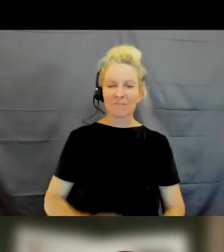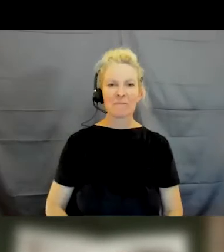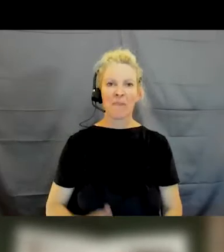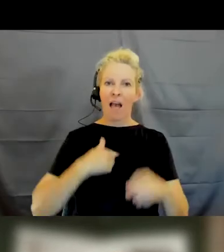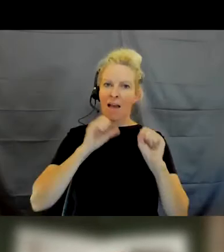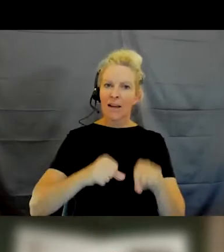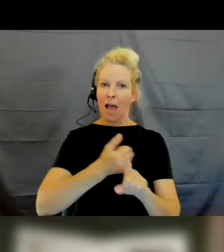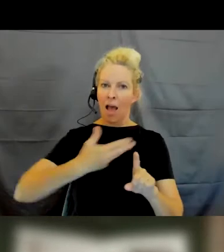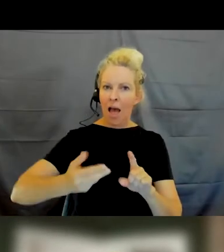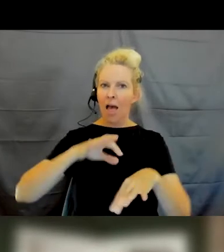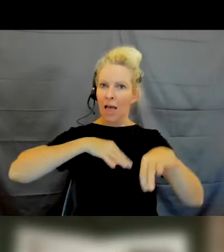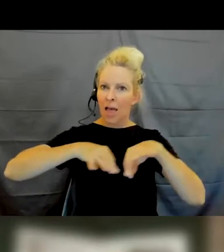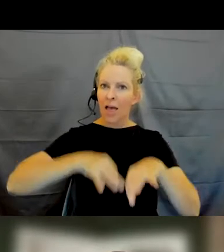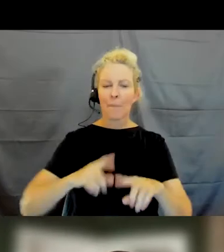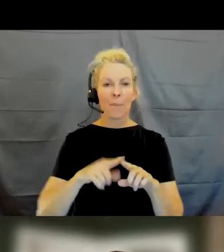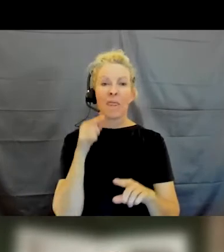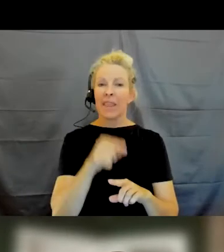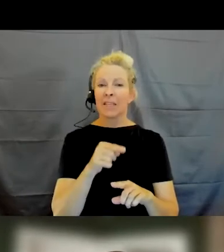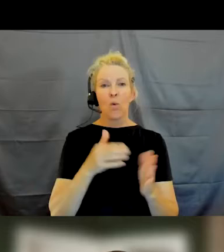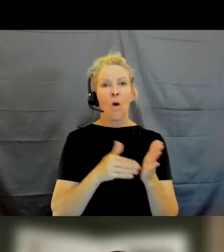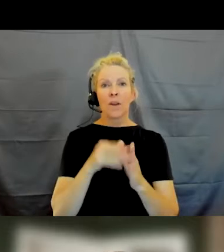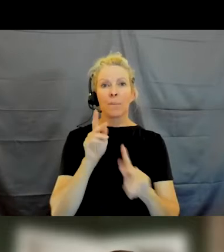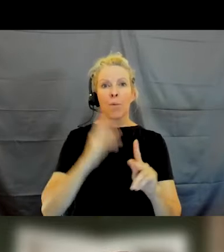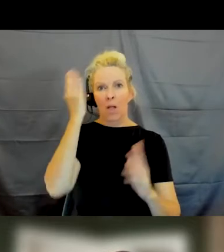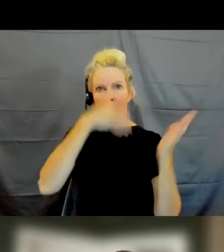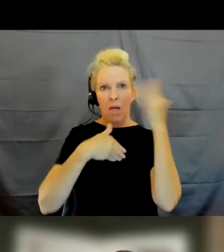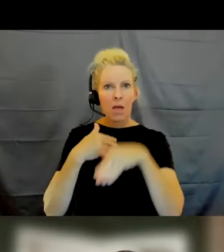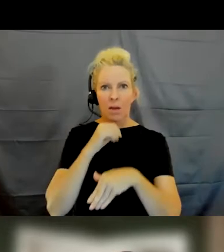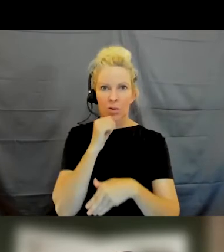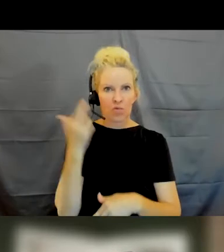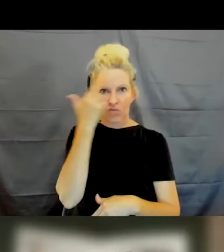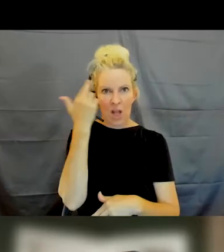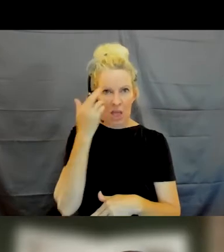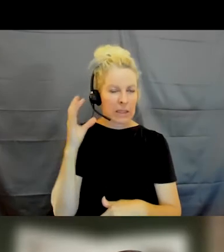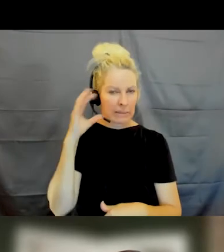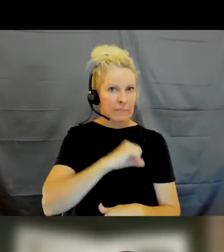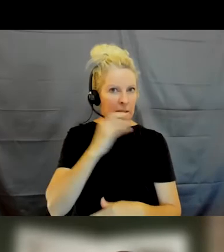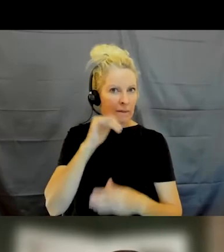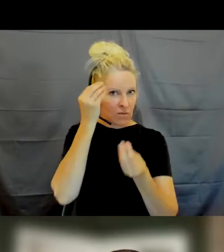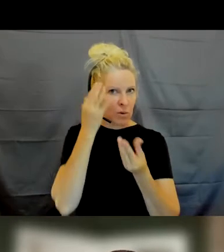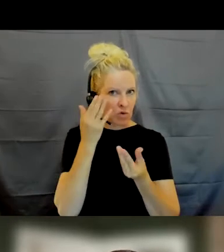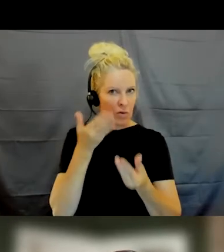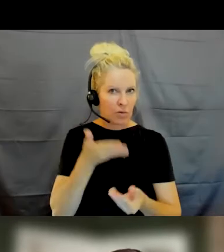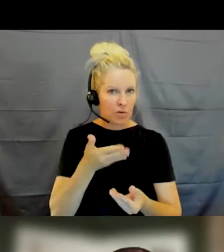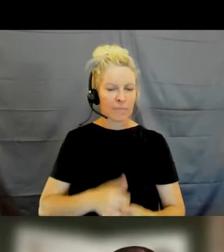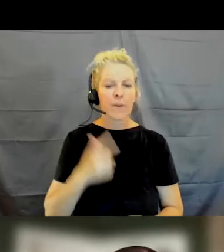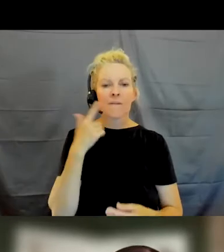this up as a commonly-missed implementation when we talk about forms, specifically,